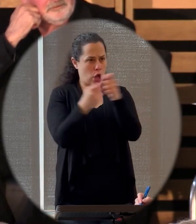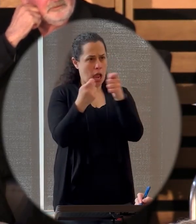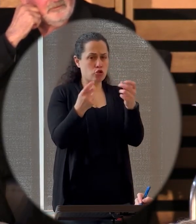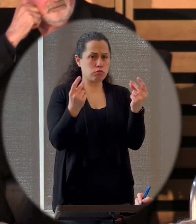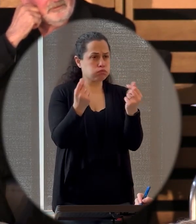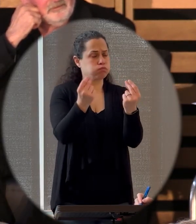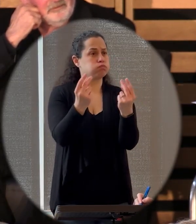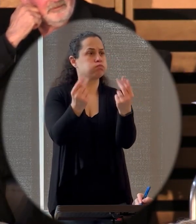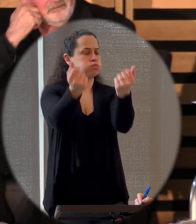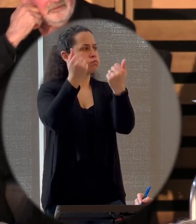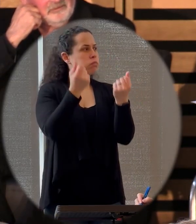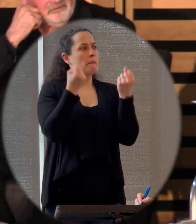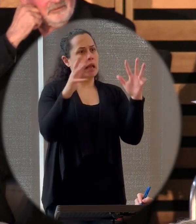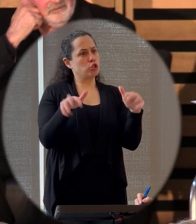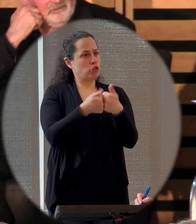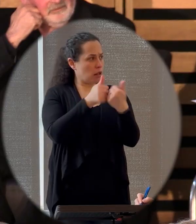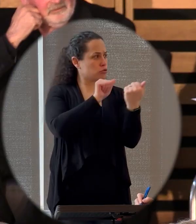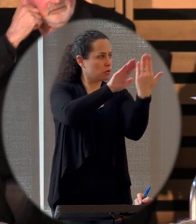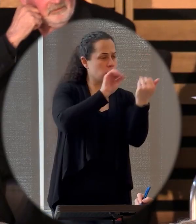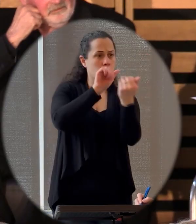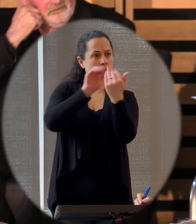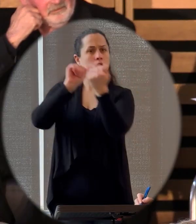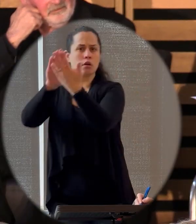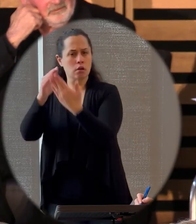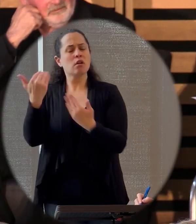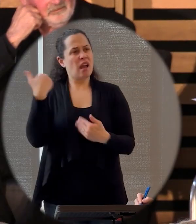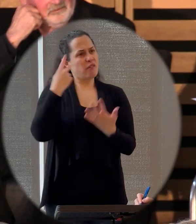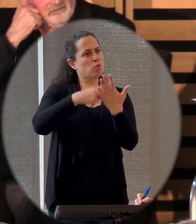and we're confronting a lot of challenges and we're embarking on nation building projects